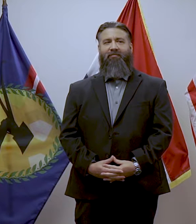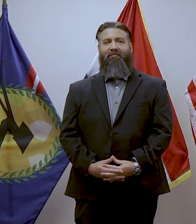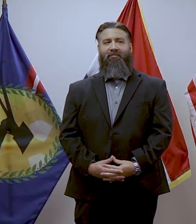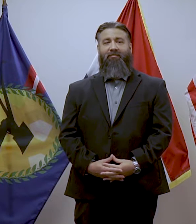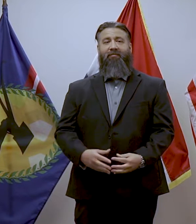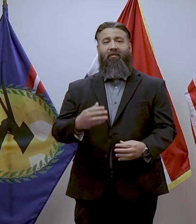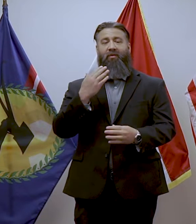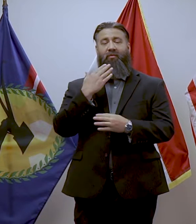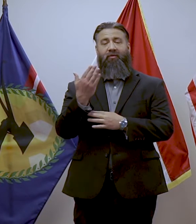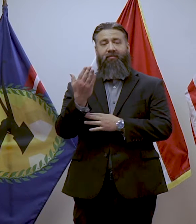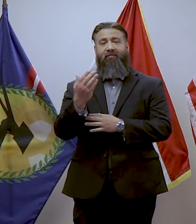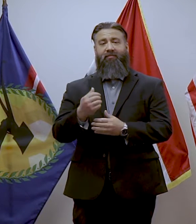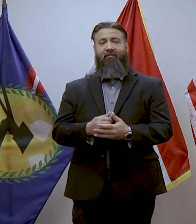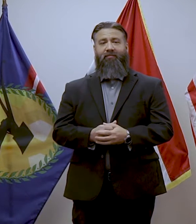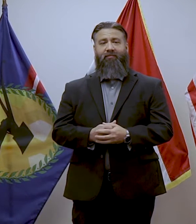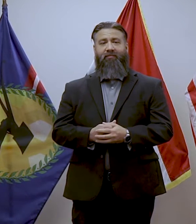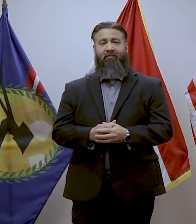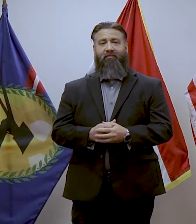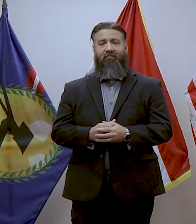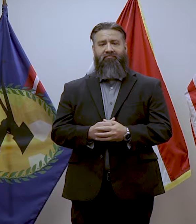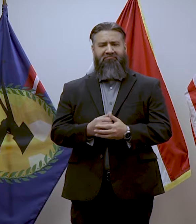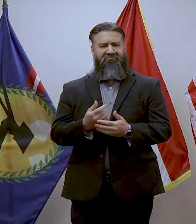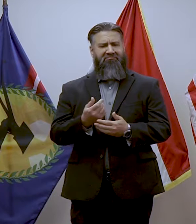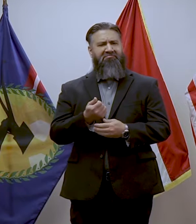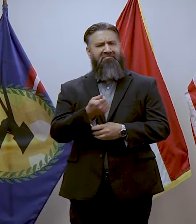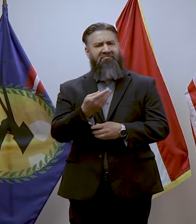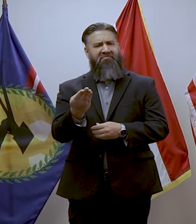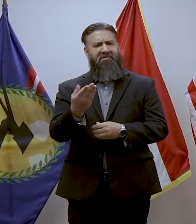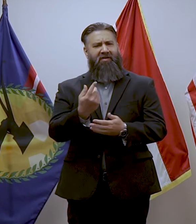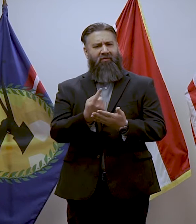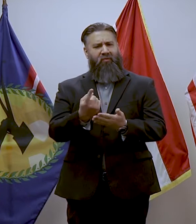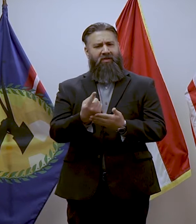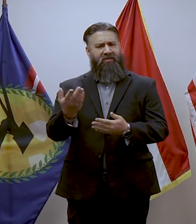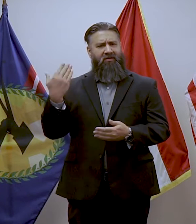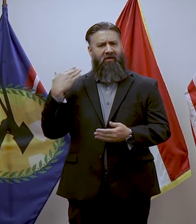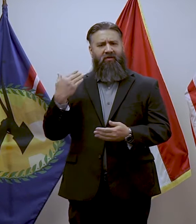Good morning. Several weeks ago, we began seeking input from residents